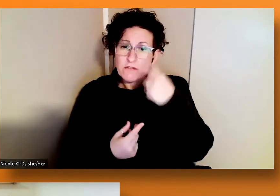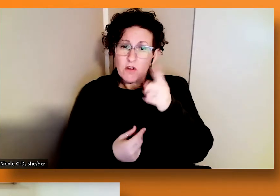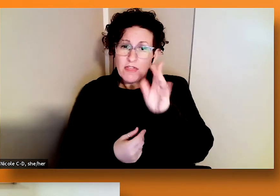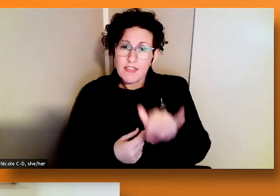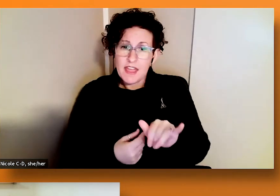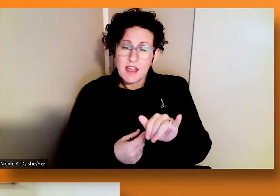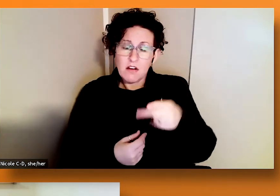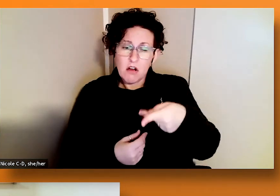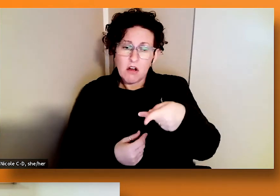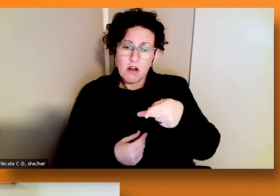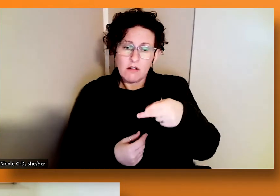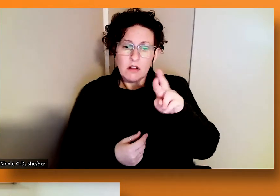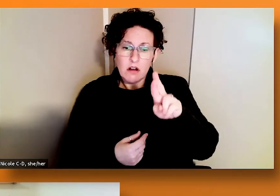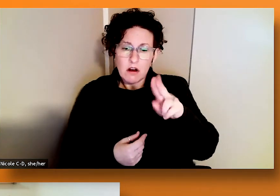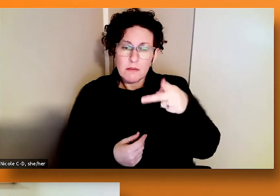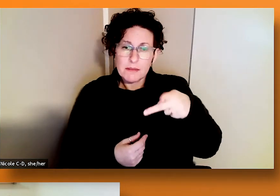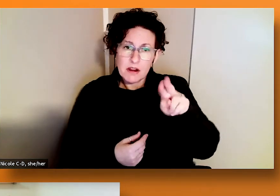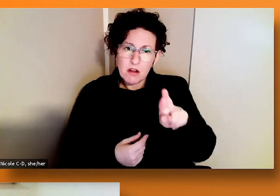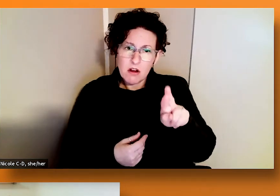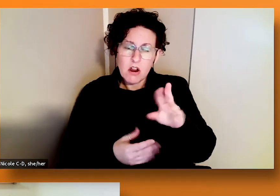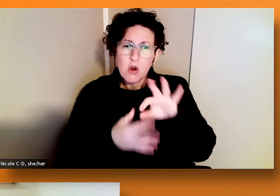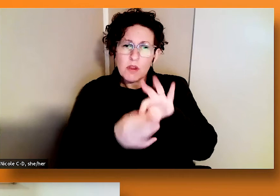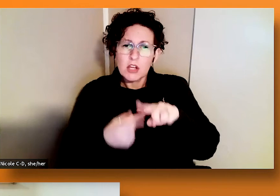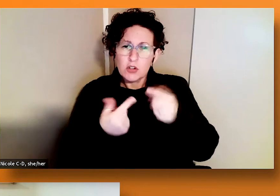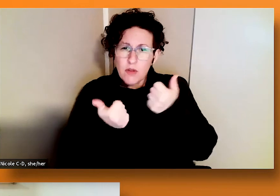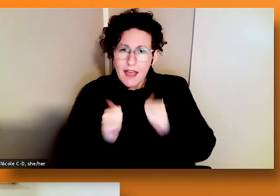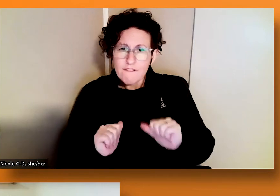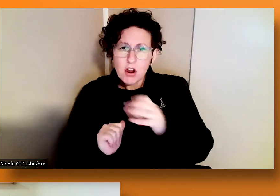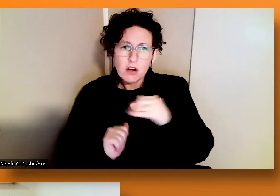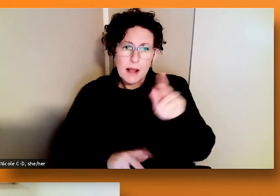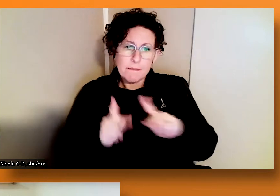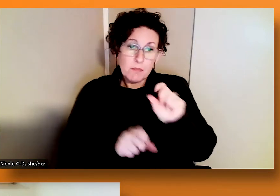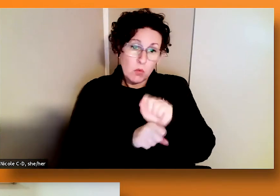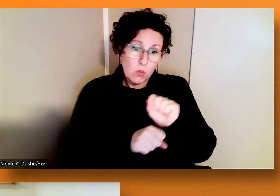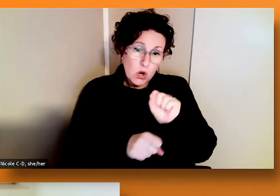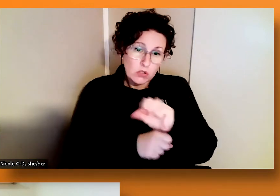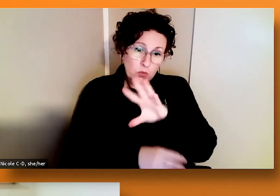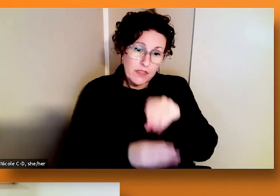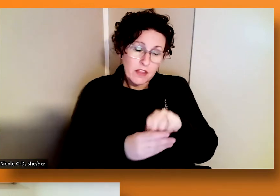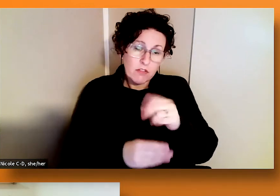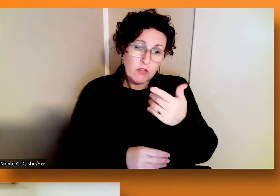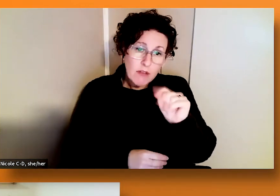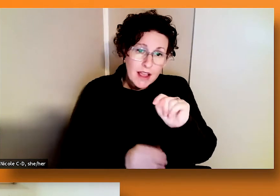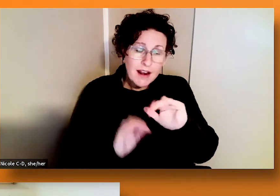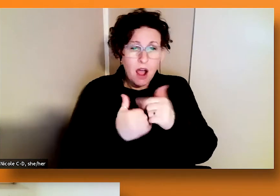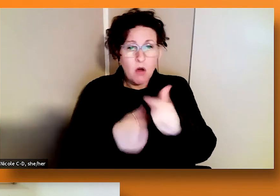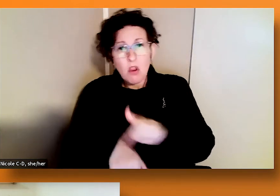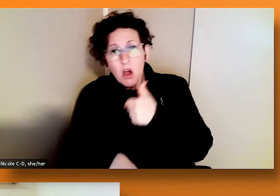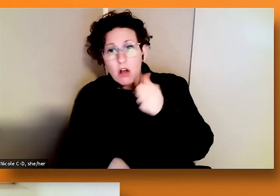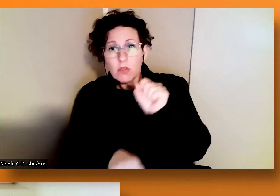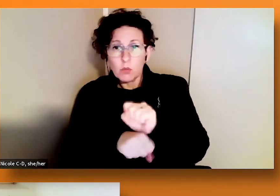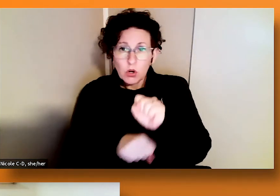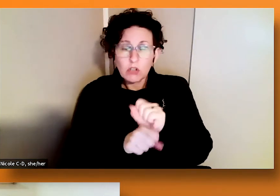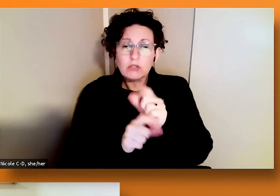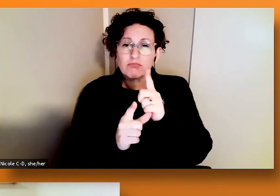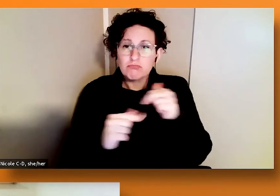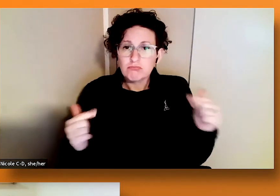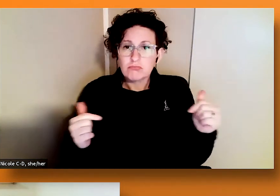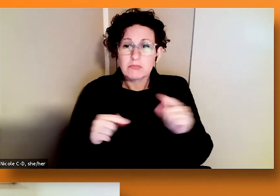is usually related to effort and personnel that worked on the grant and how long they worked on it, things like that.